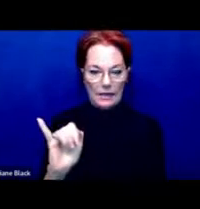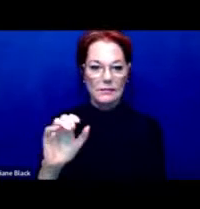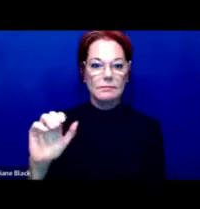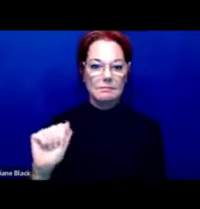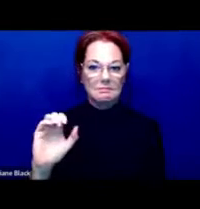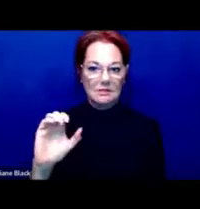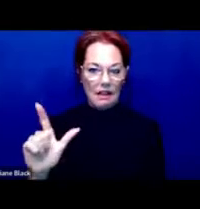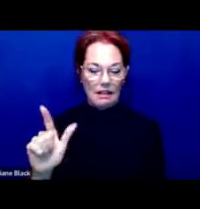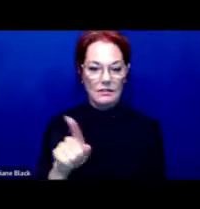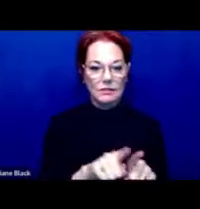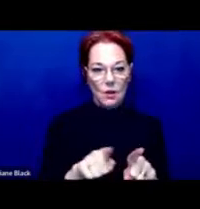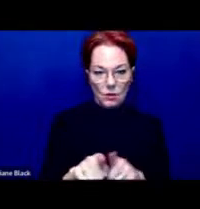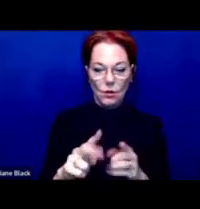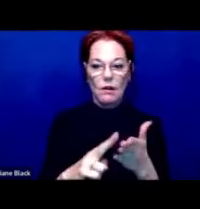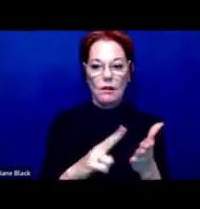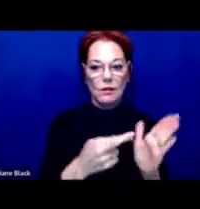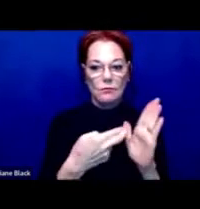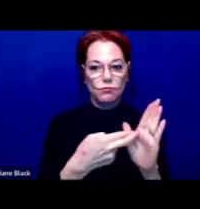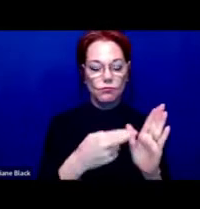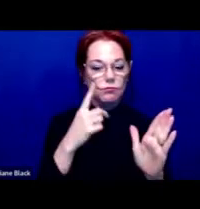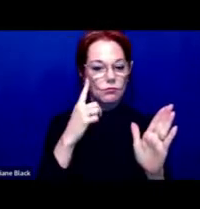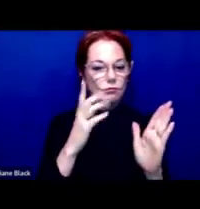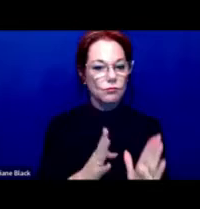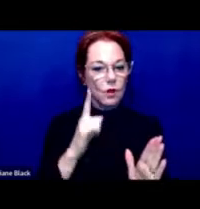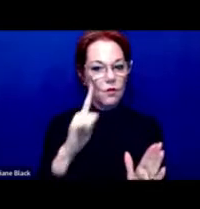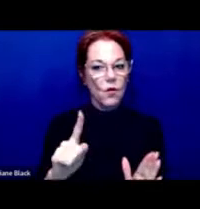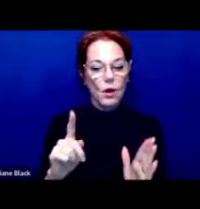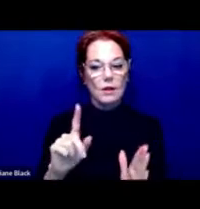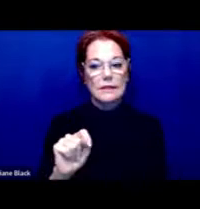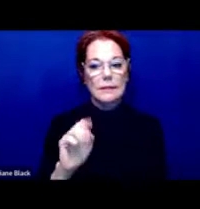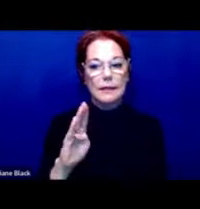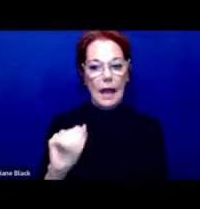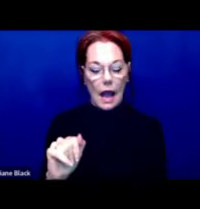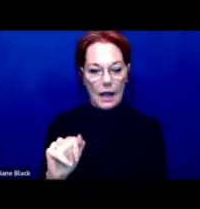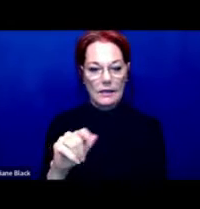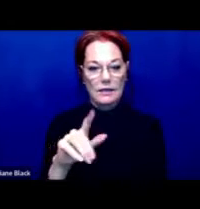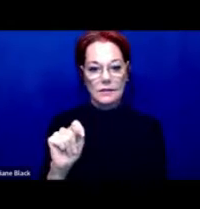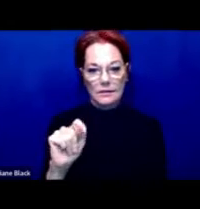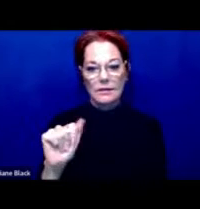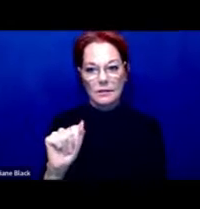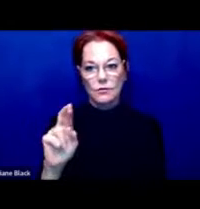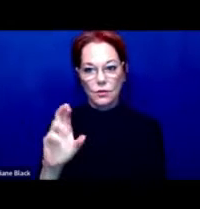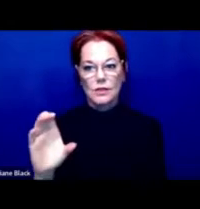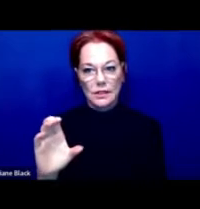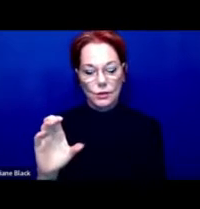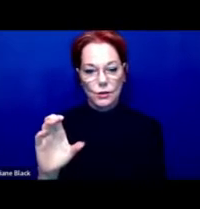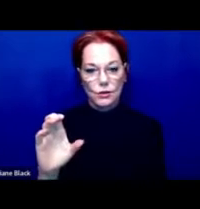Officer Representative for the TBI Technical Assistance Resource Center. I am so honored